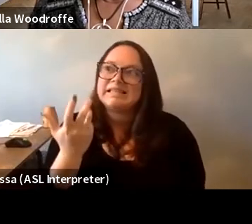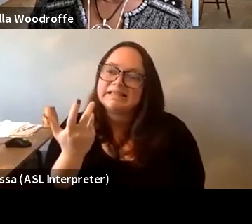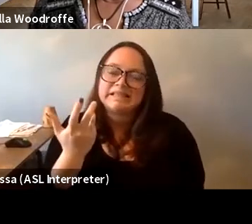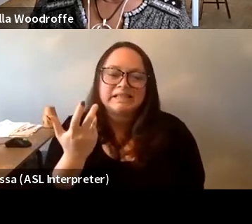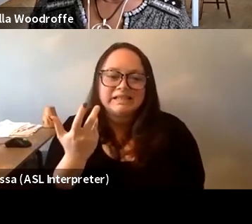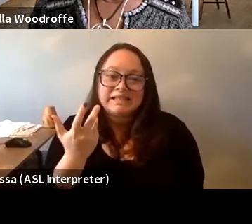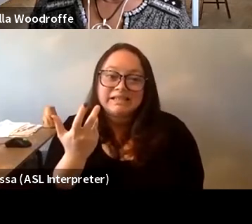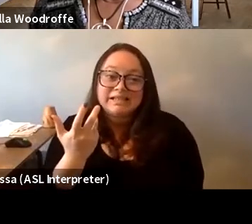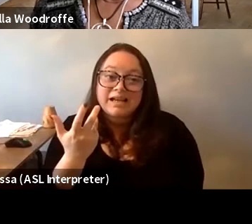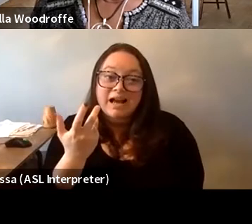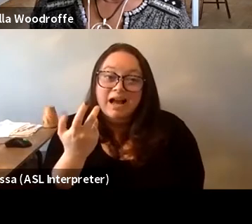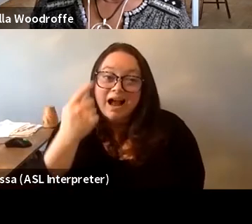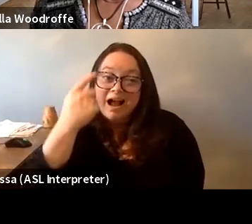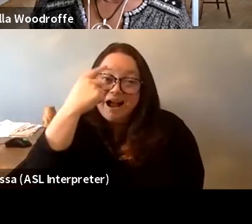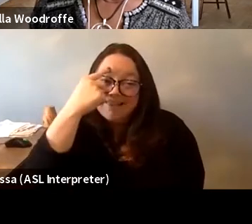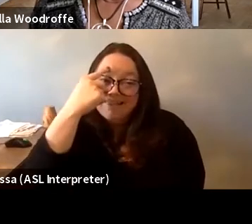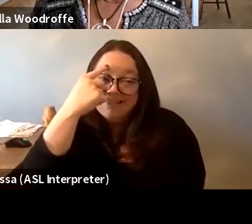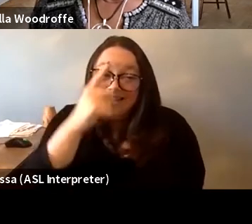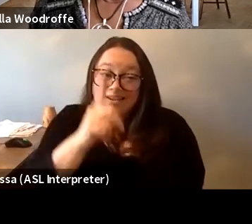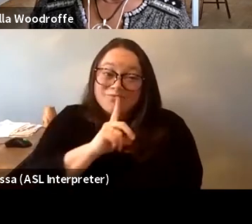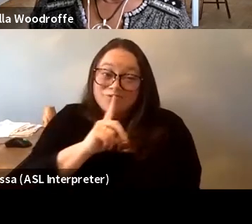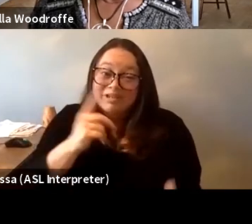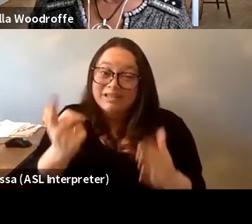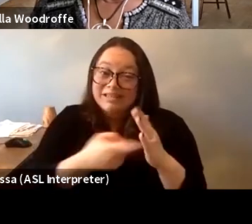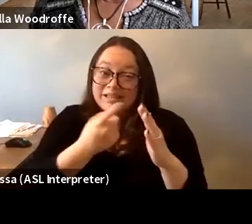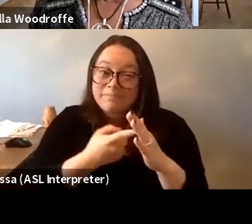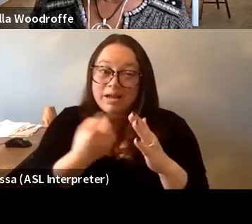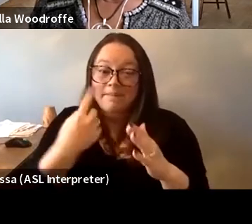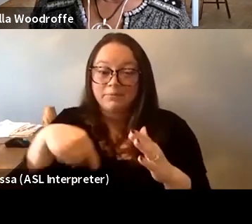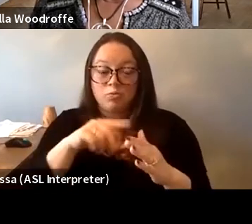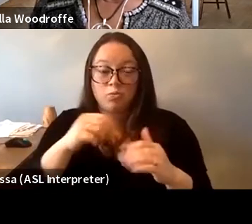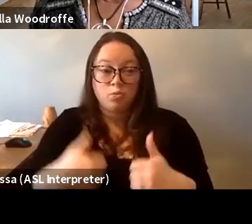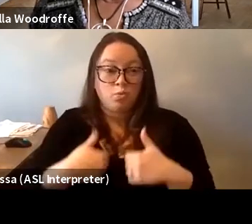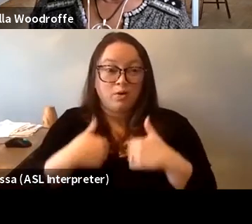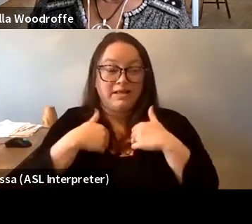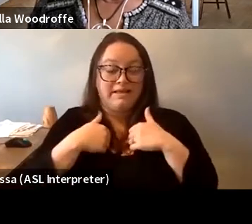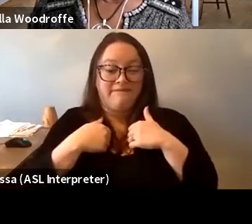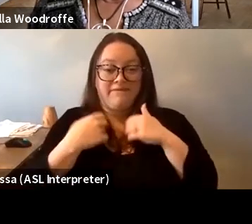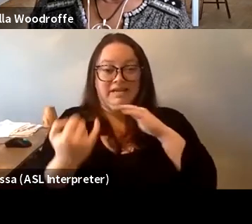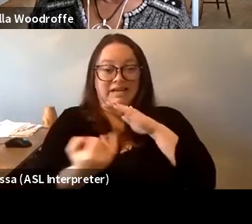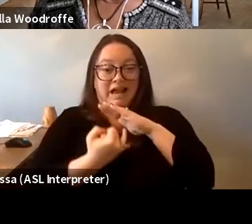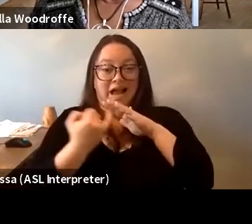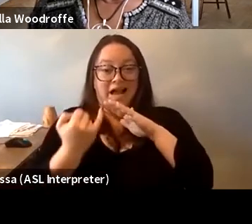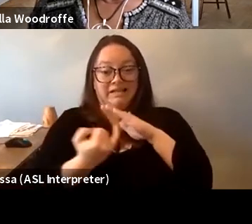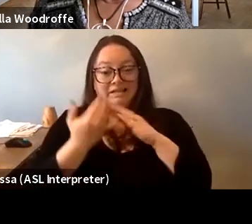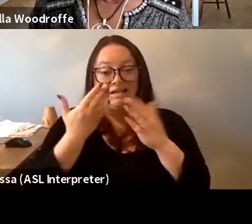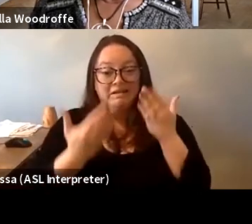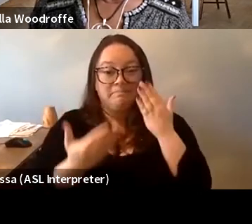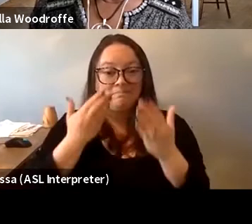very myopic world, you know, they don't want to see it, you know, they're afraid. And they look at too many other problems